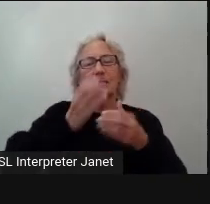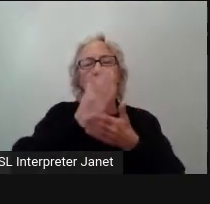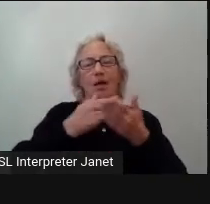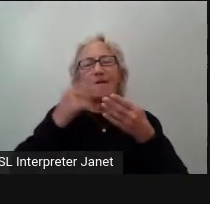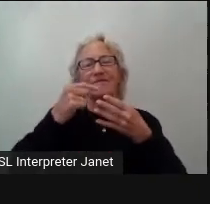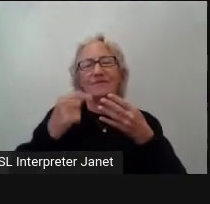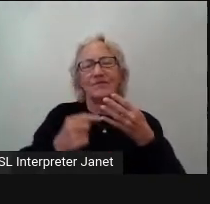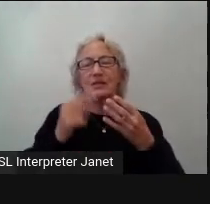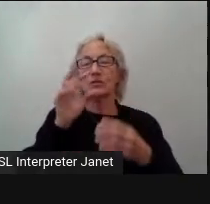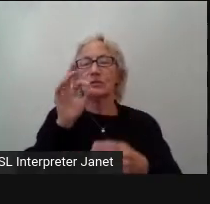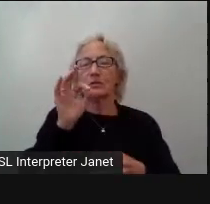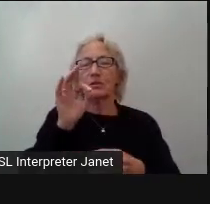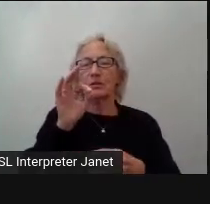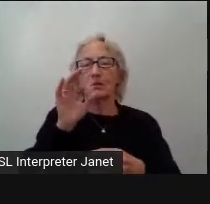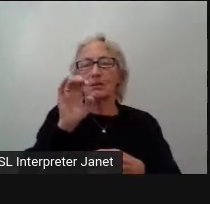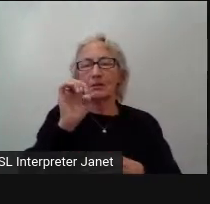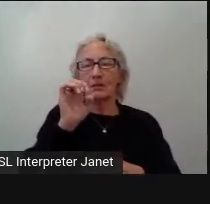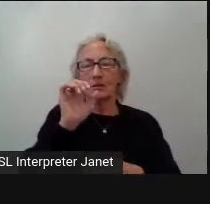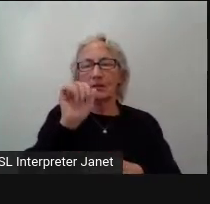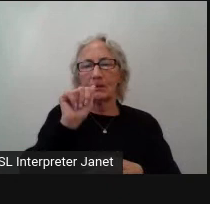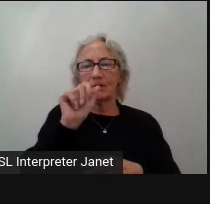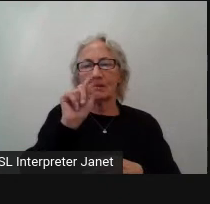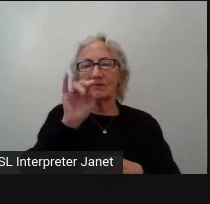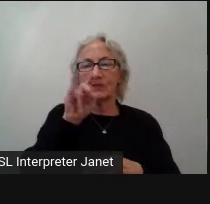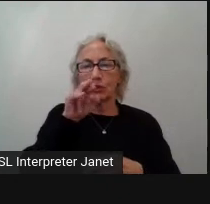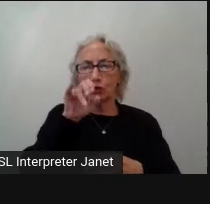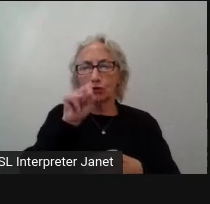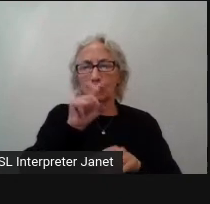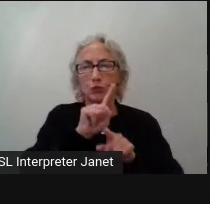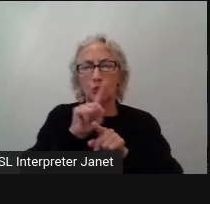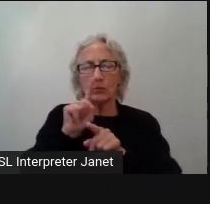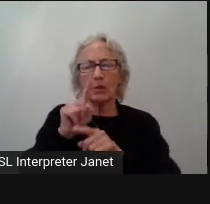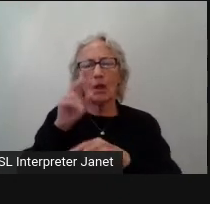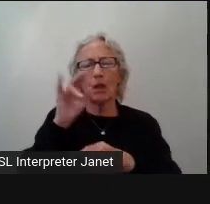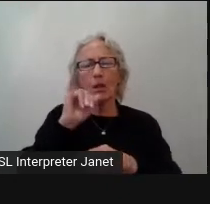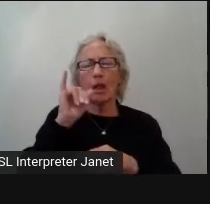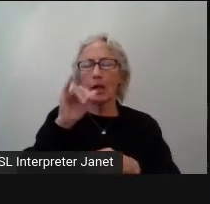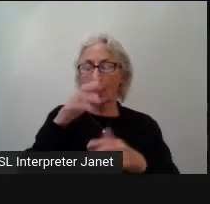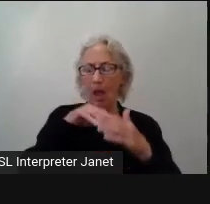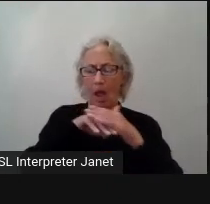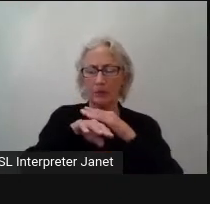like a accessibility settings so that when people have an account